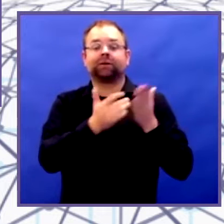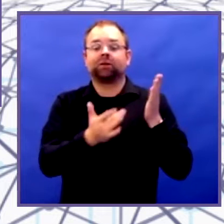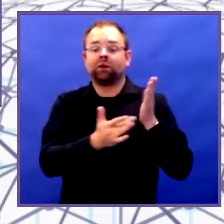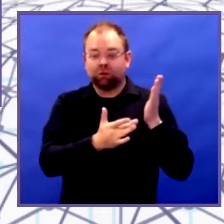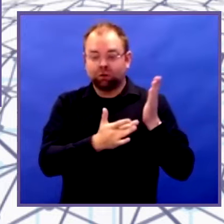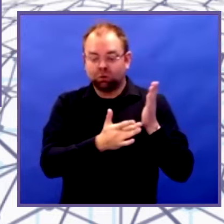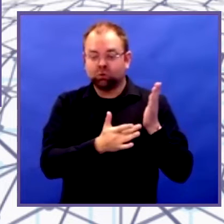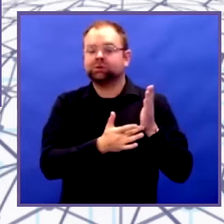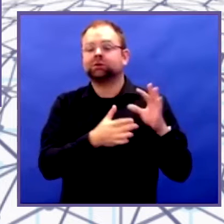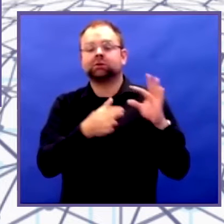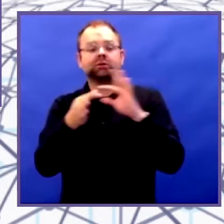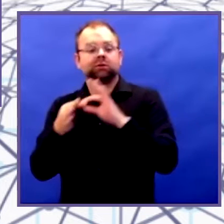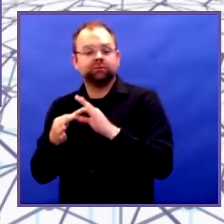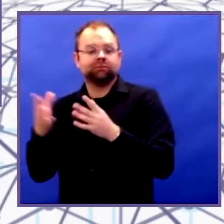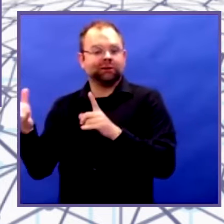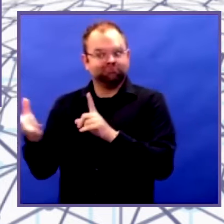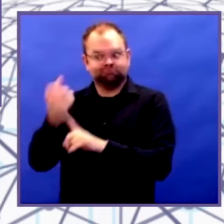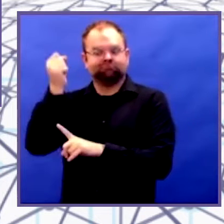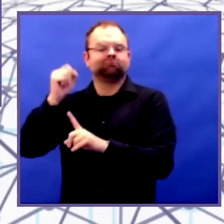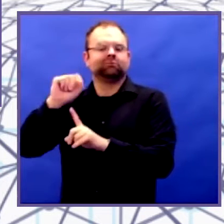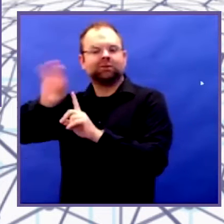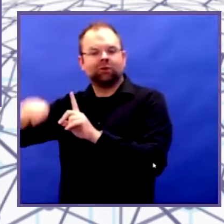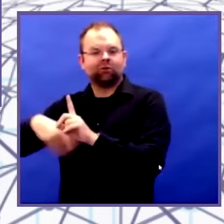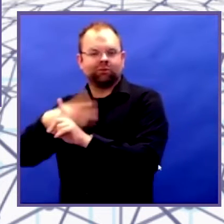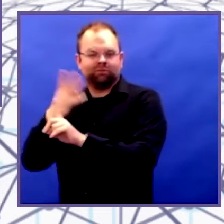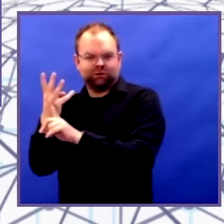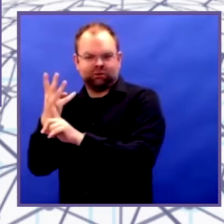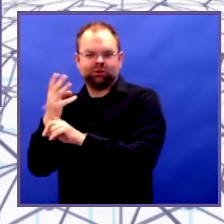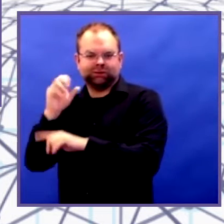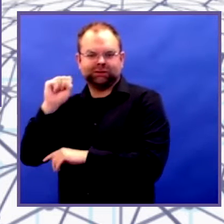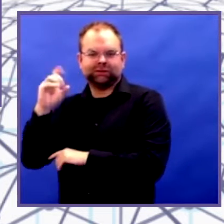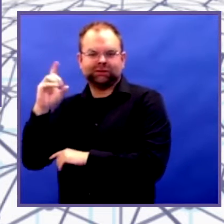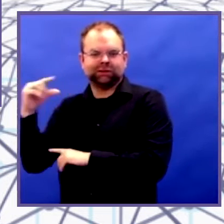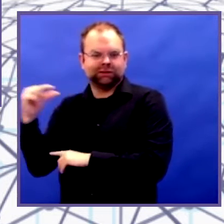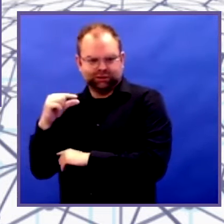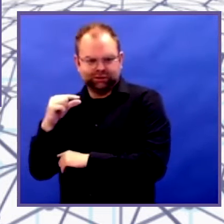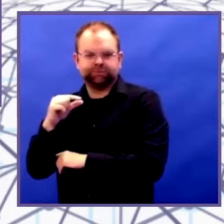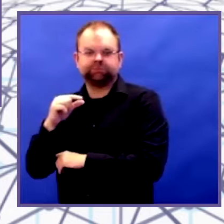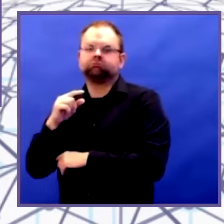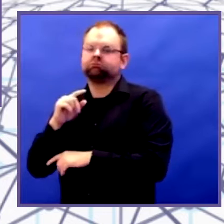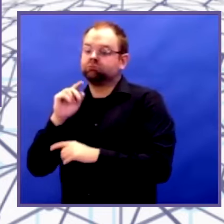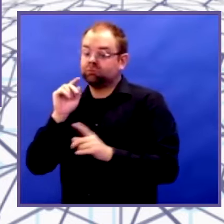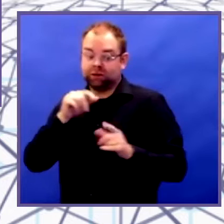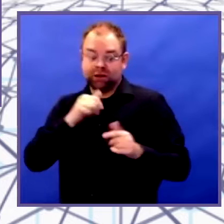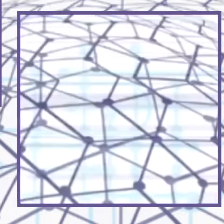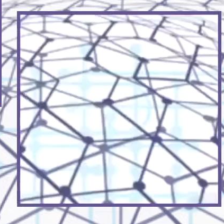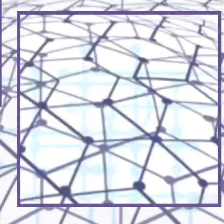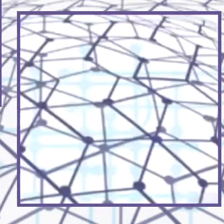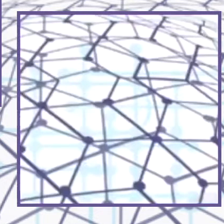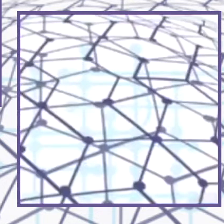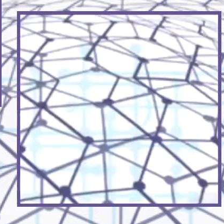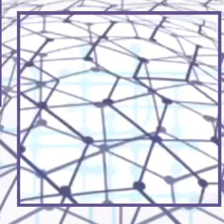role in ensuring inclusion and participation for all in all aspects of civil life and committing